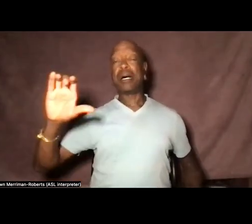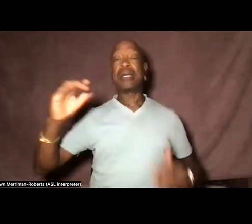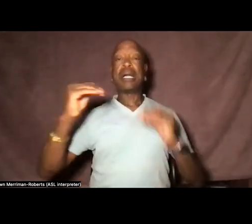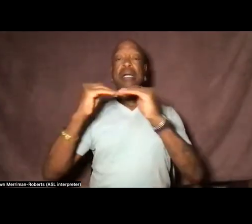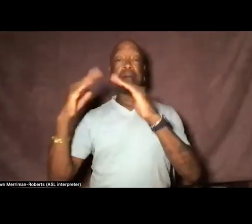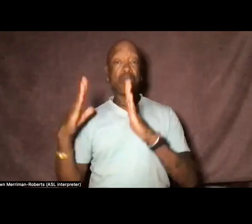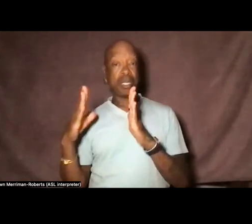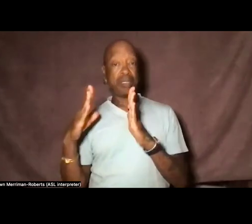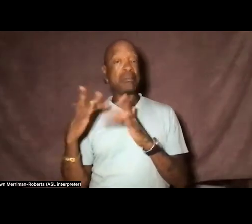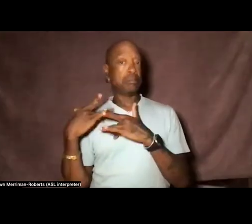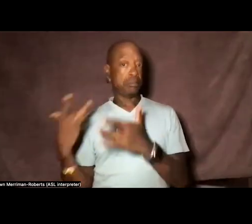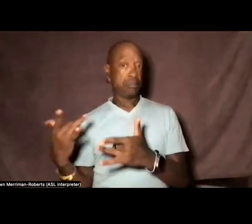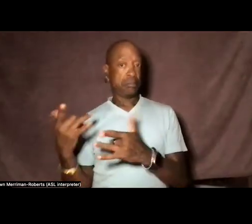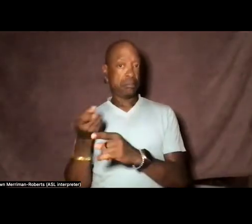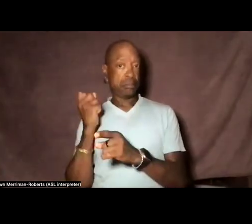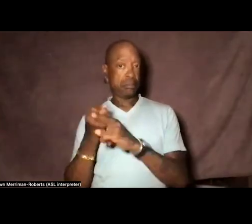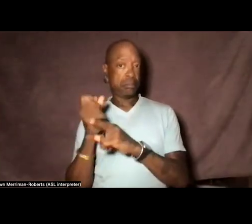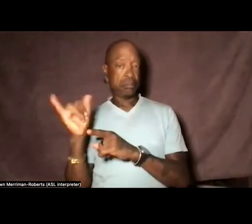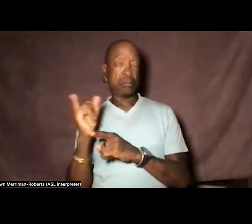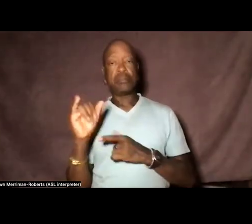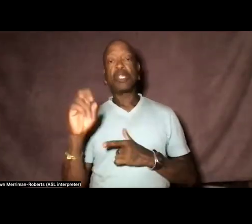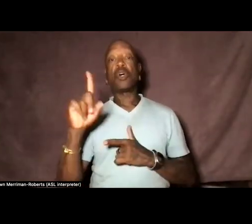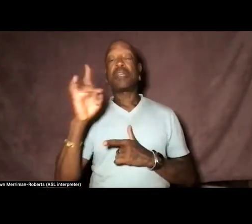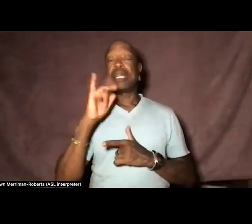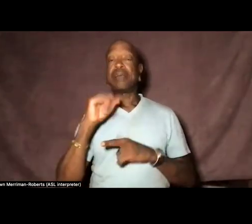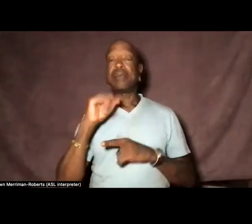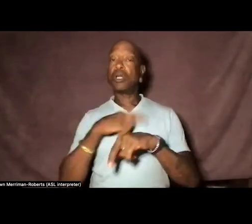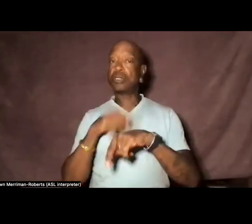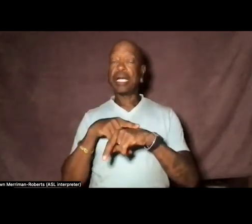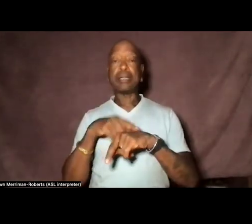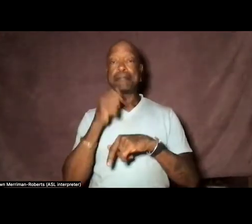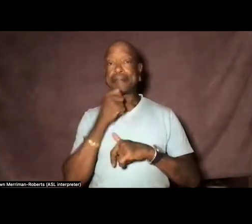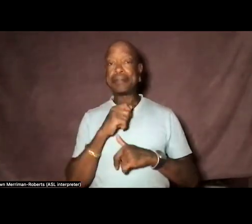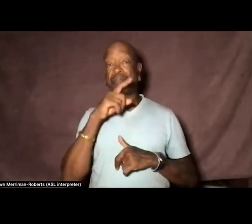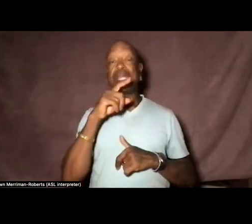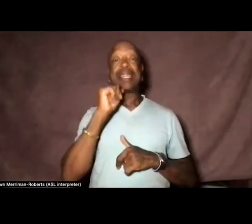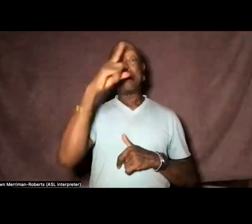to get covid and have long-term effects on it not because of our genetics but because of the